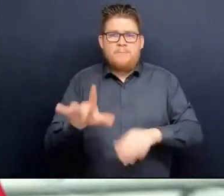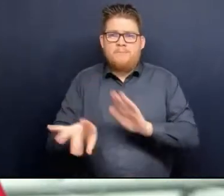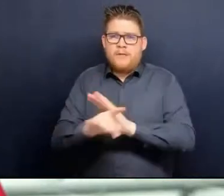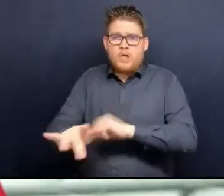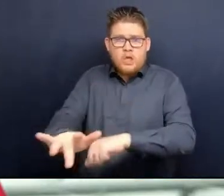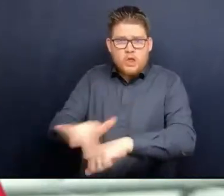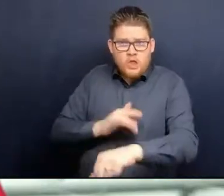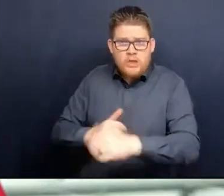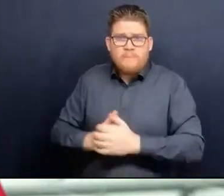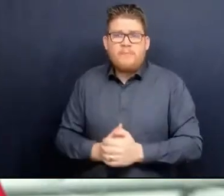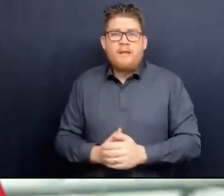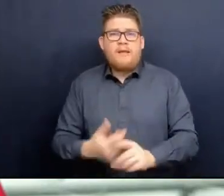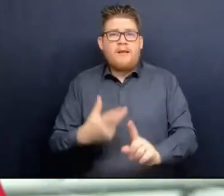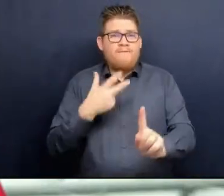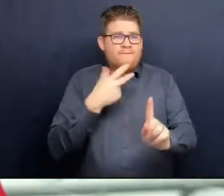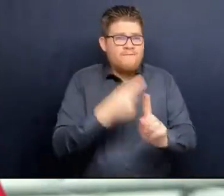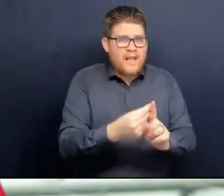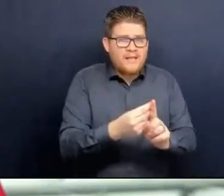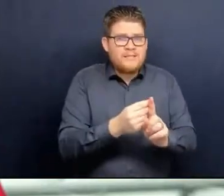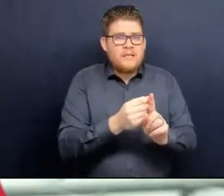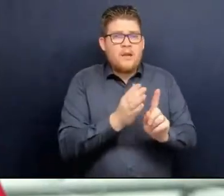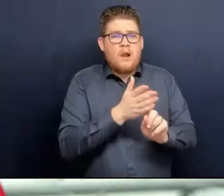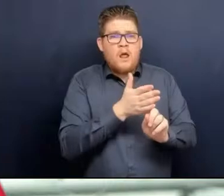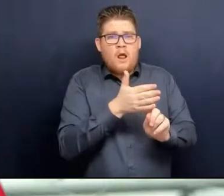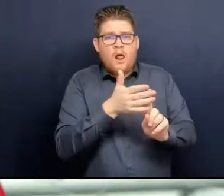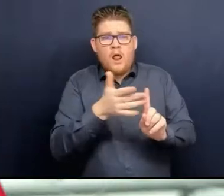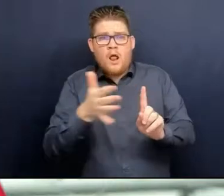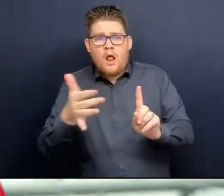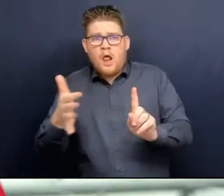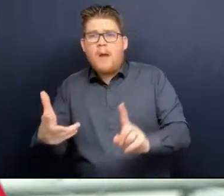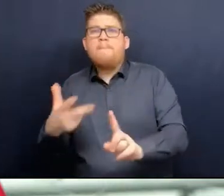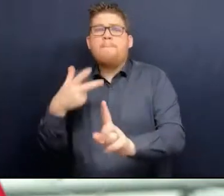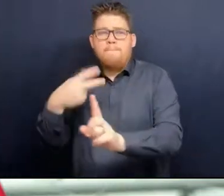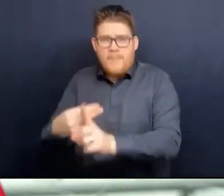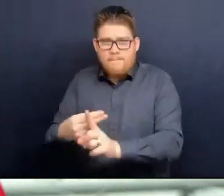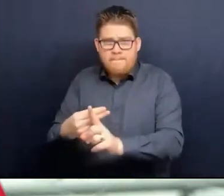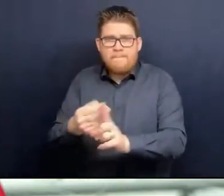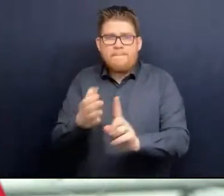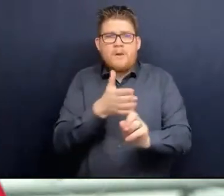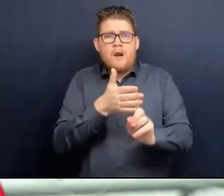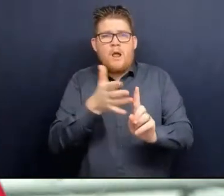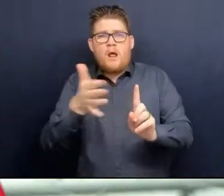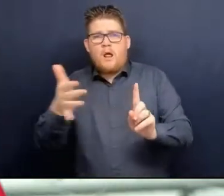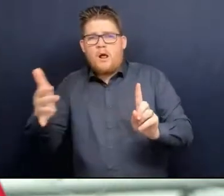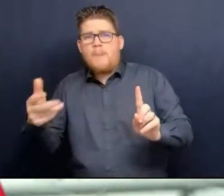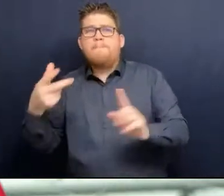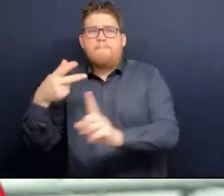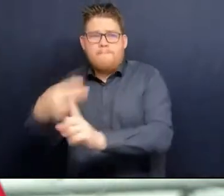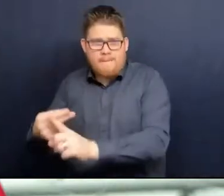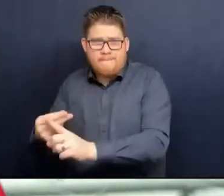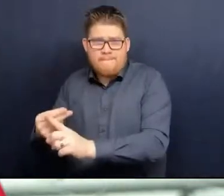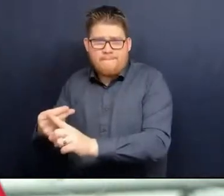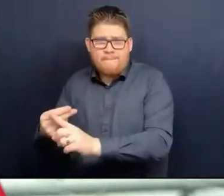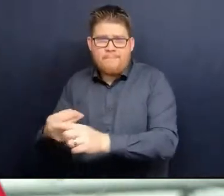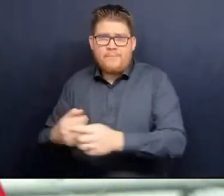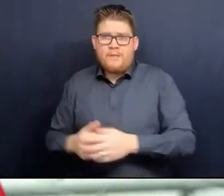does too, and we kept with the six months for the booster dose,